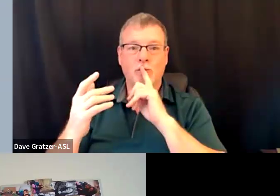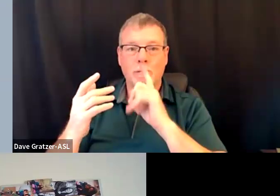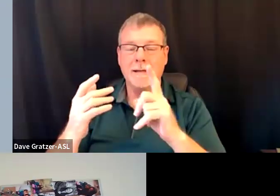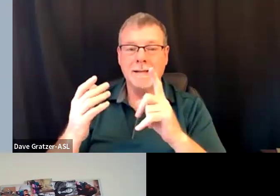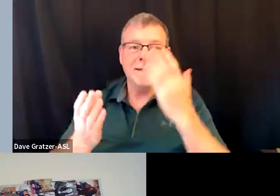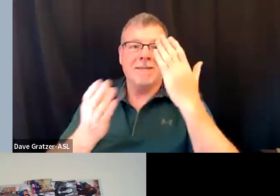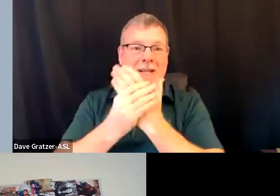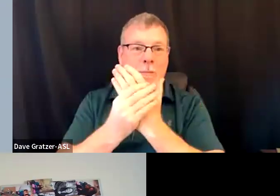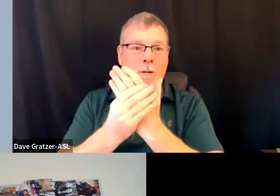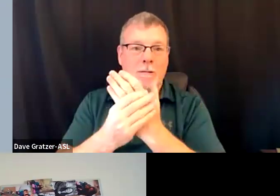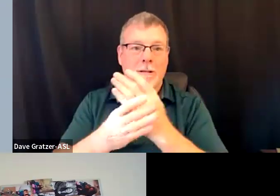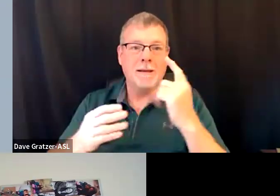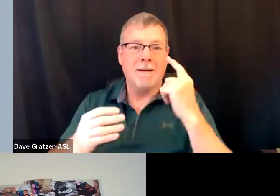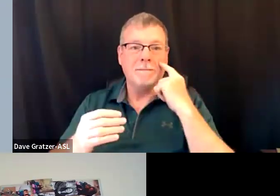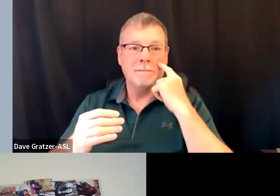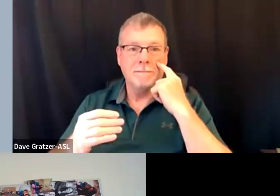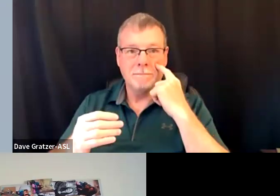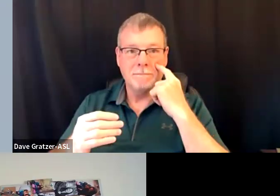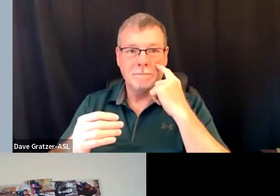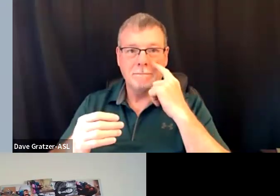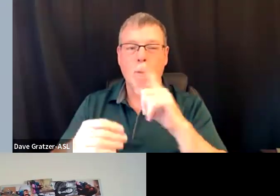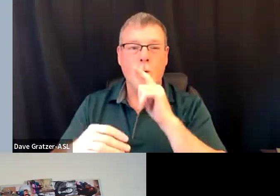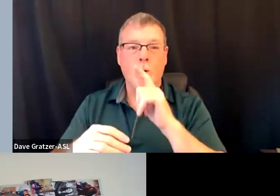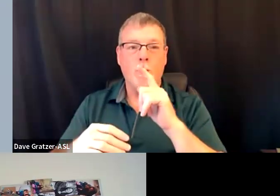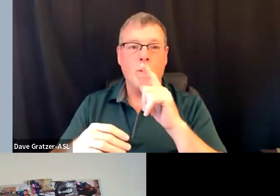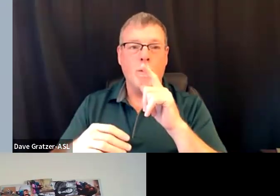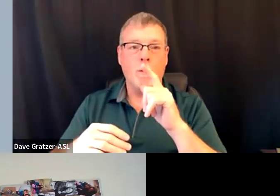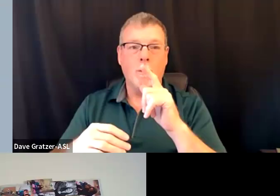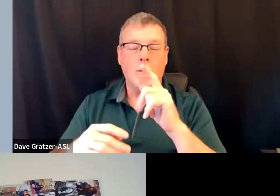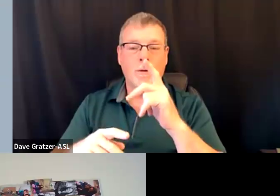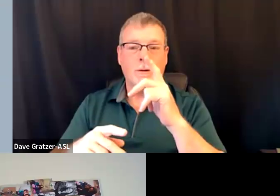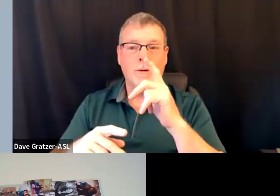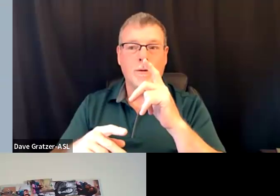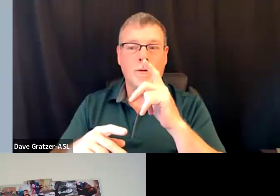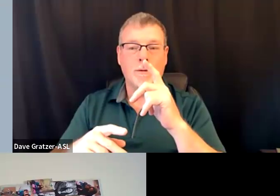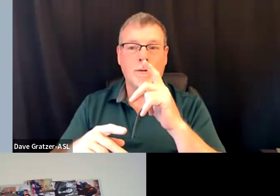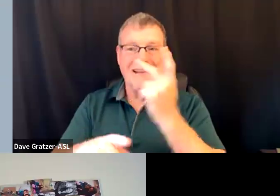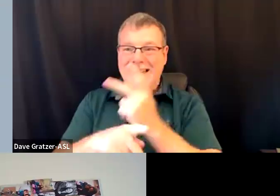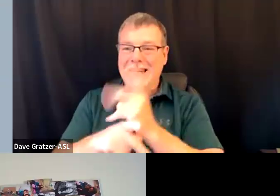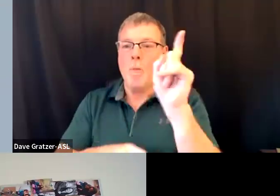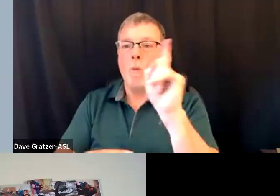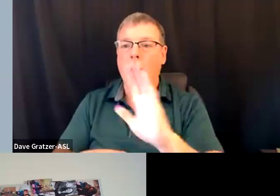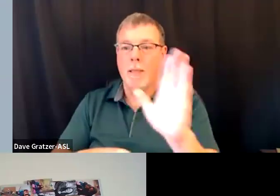because they don't necessarily have a real one to keep their real documents in. So I see value there,